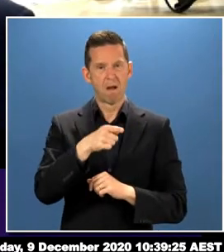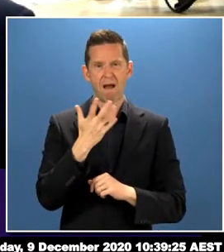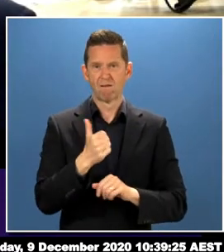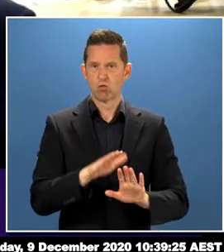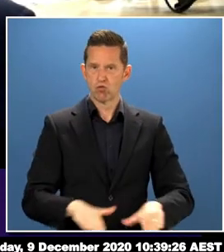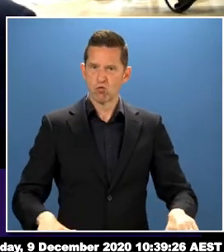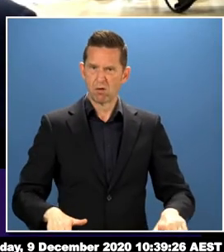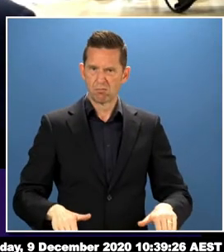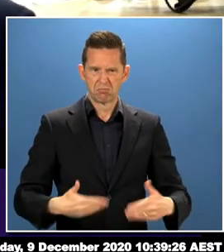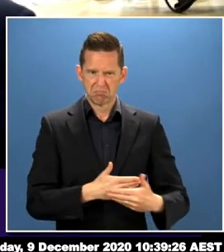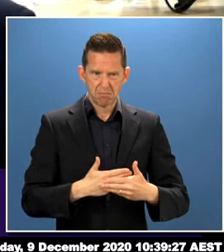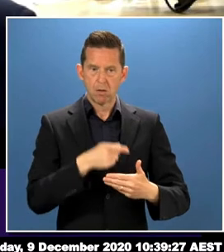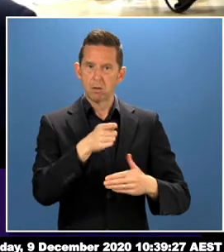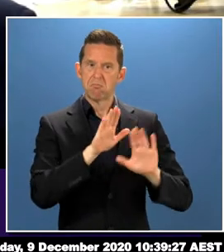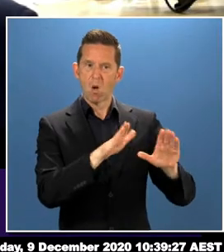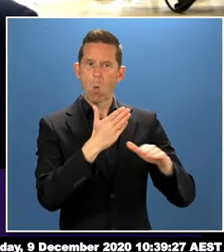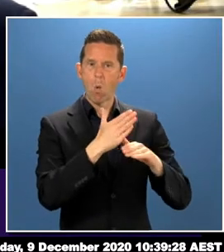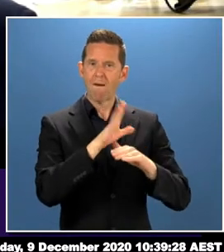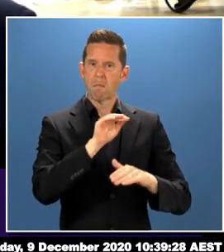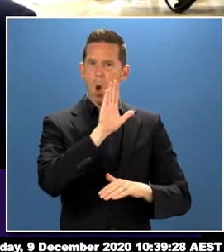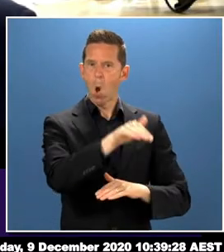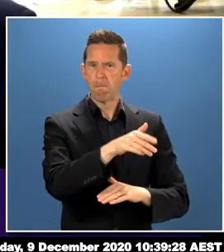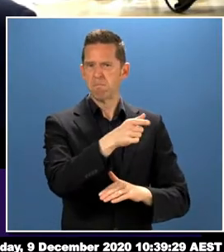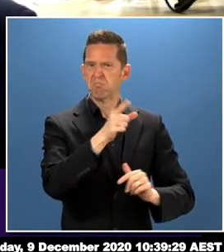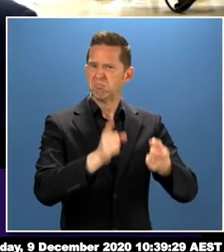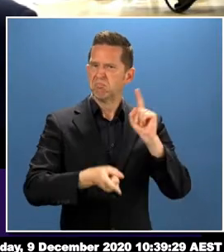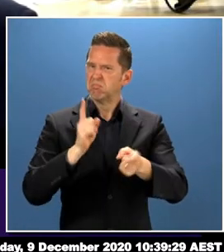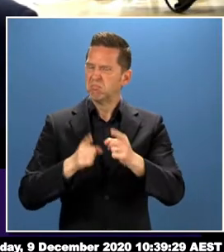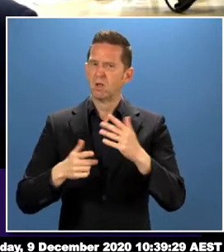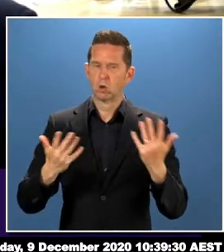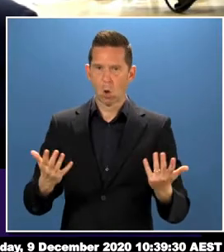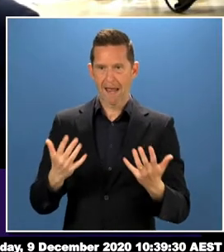from home ad hoc. So the precedent was there.